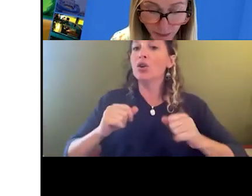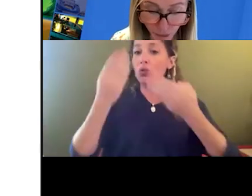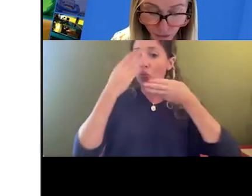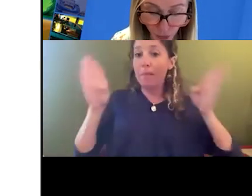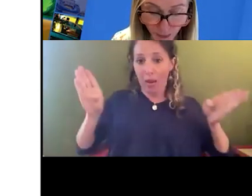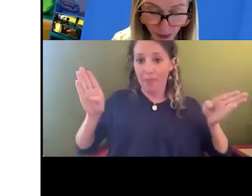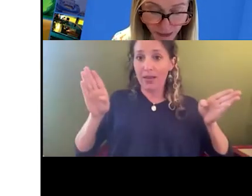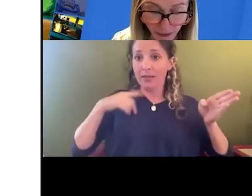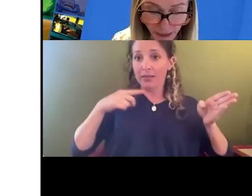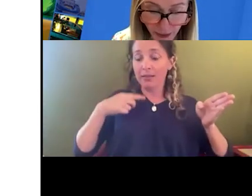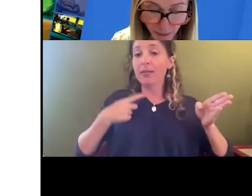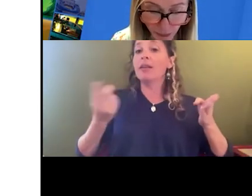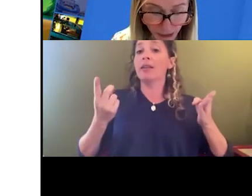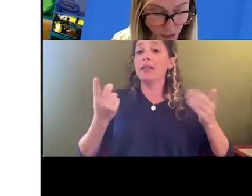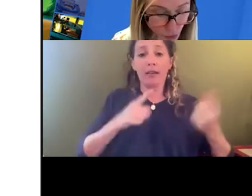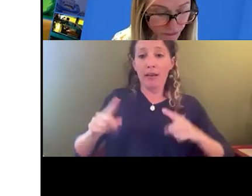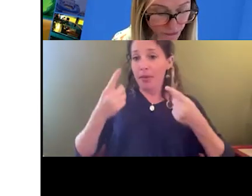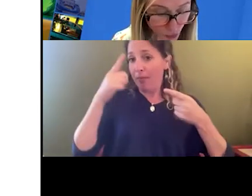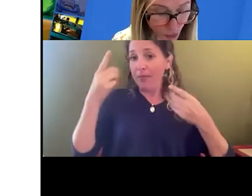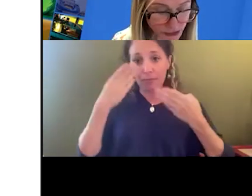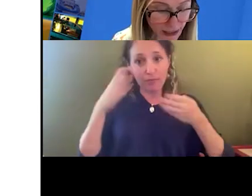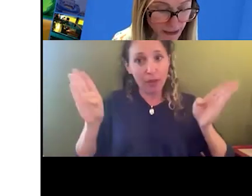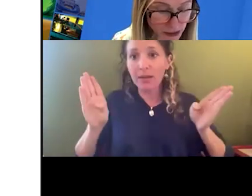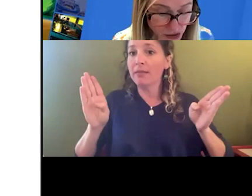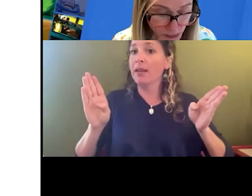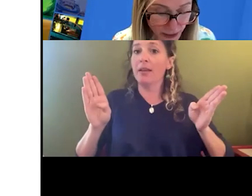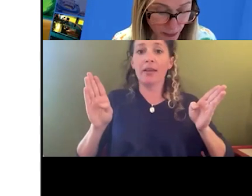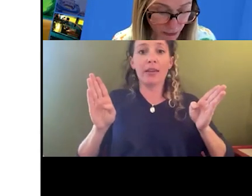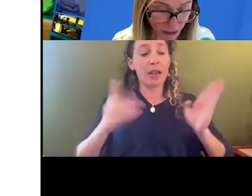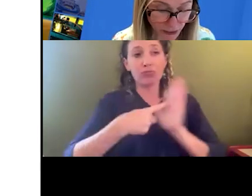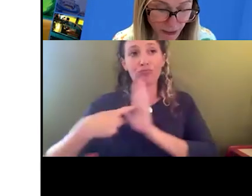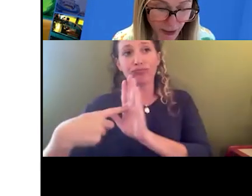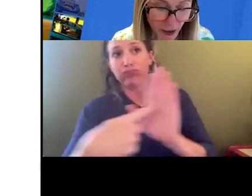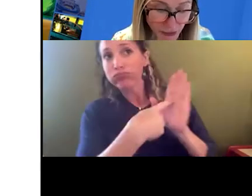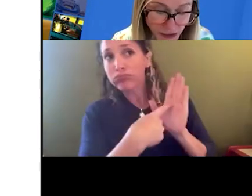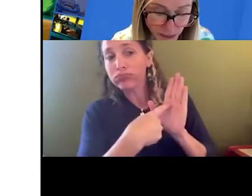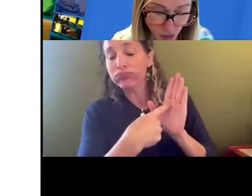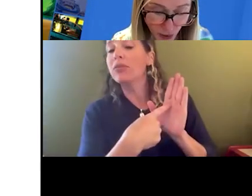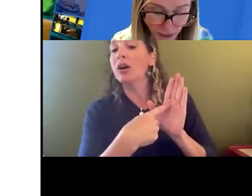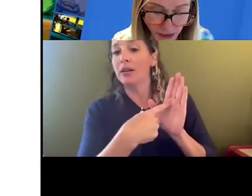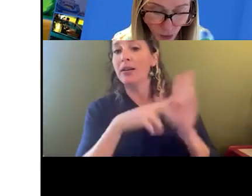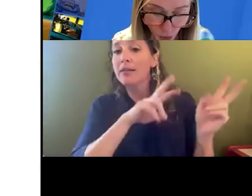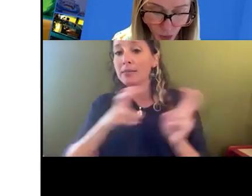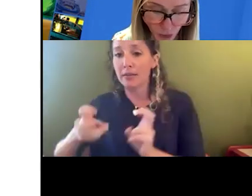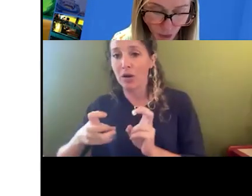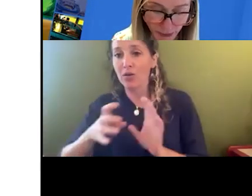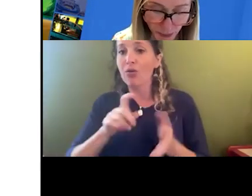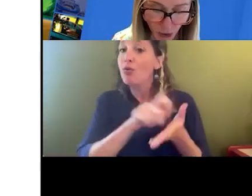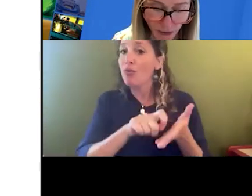perform publicly, prepare derivative works, and display publicly, the subject writings in whole or in part,